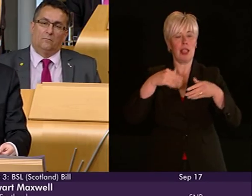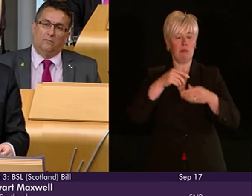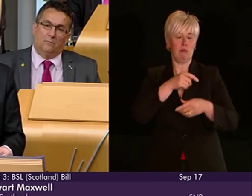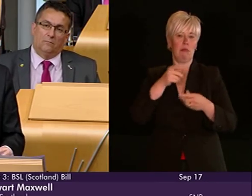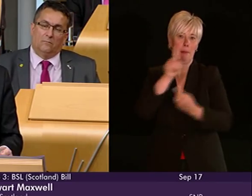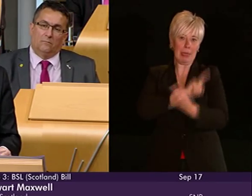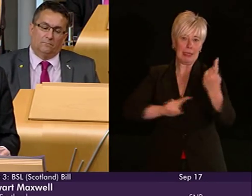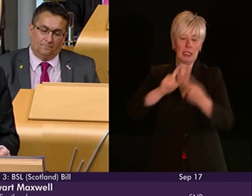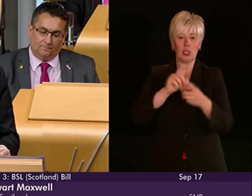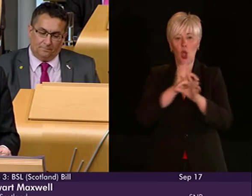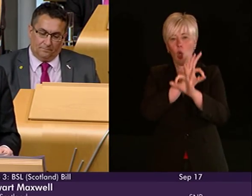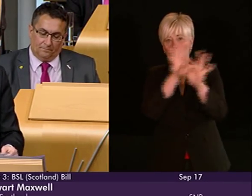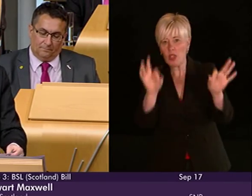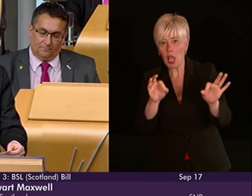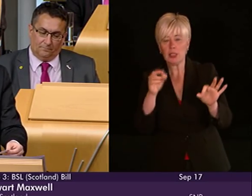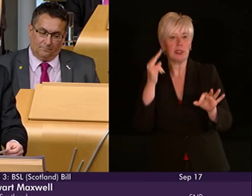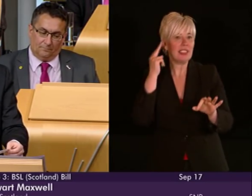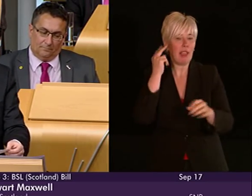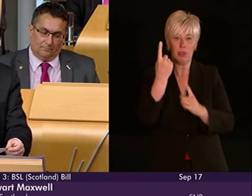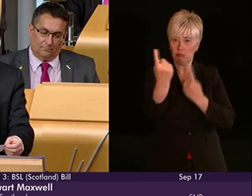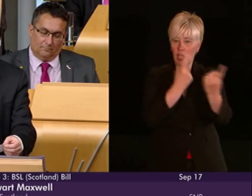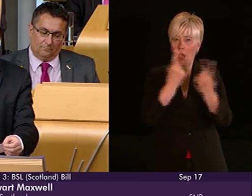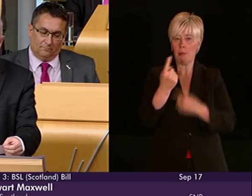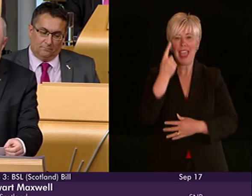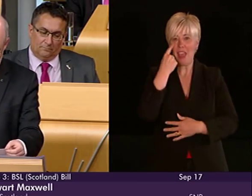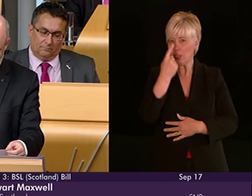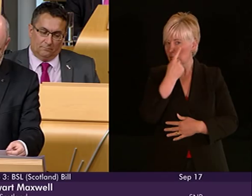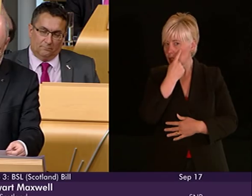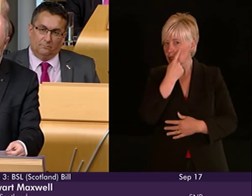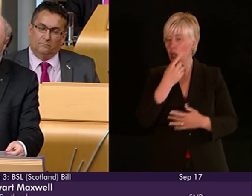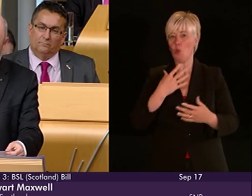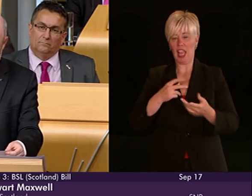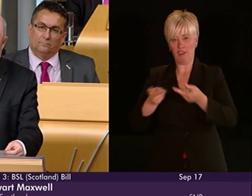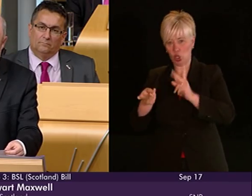witnesses to give evidence in BSL and provided English-BSL interpretation for the